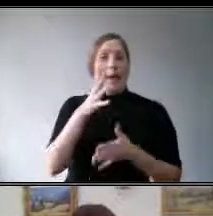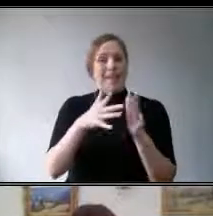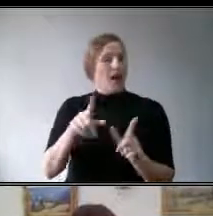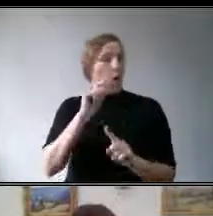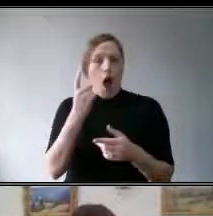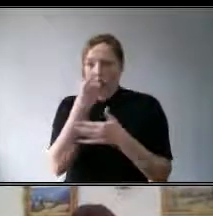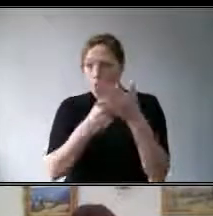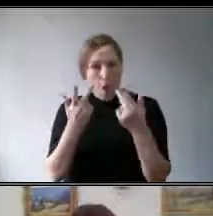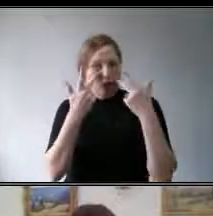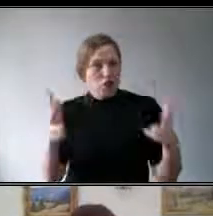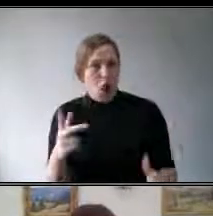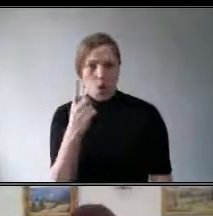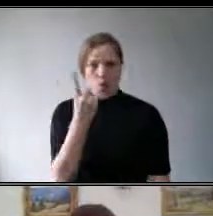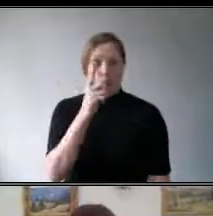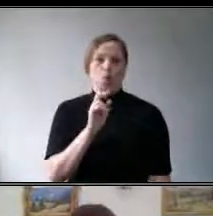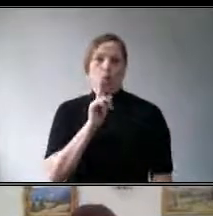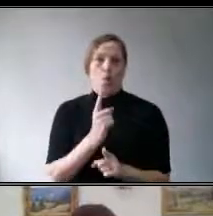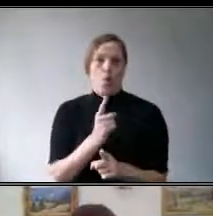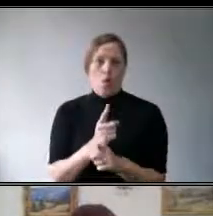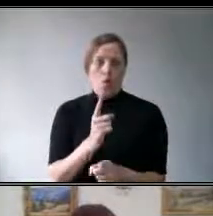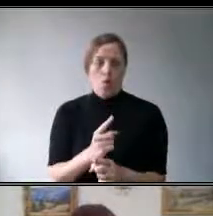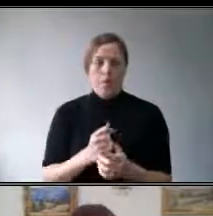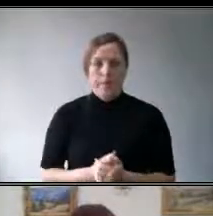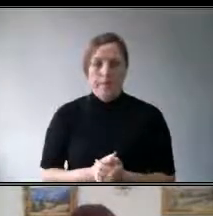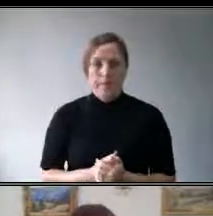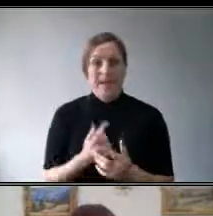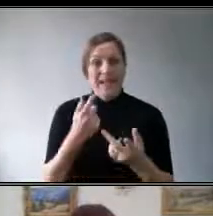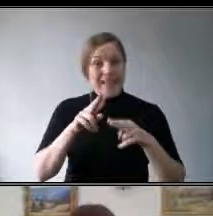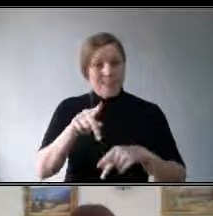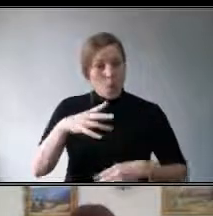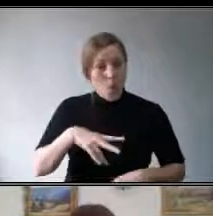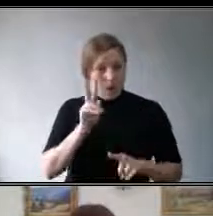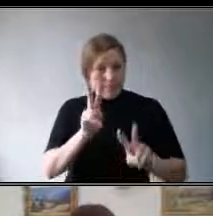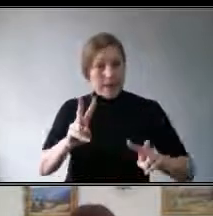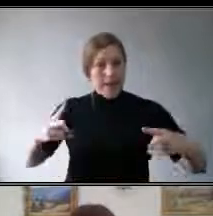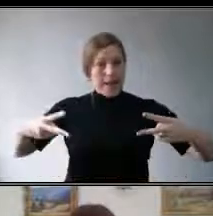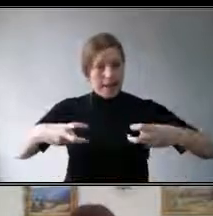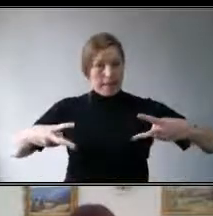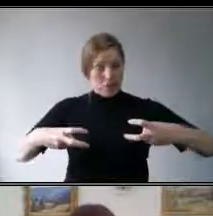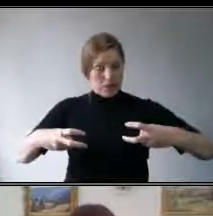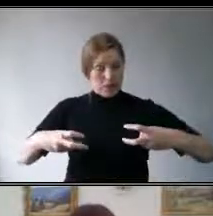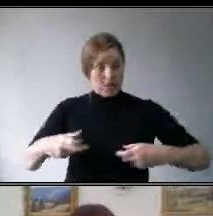now if you need captioning in the chat box on the right of my screen i've popped a